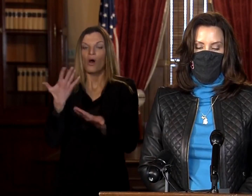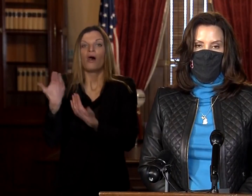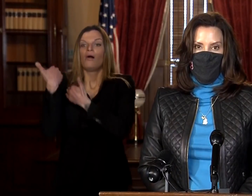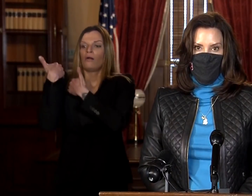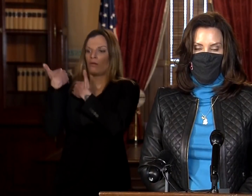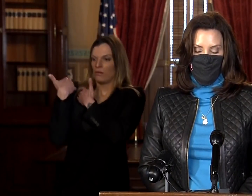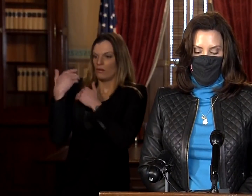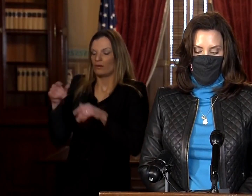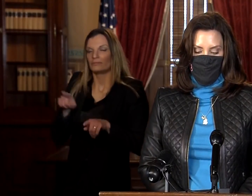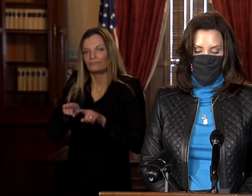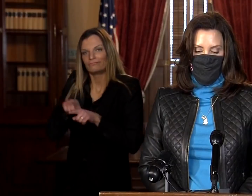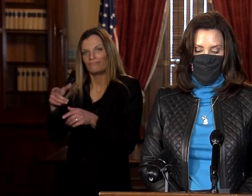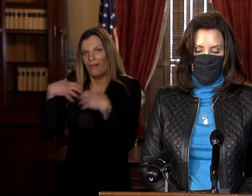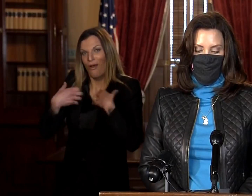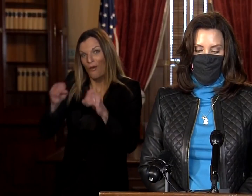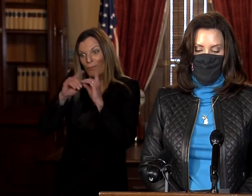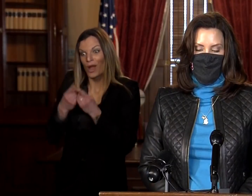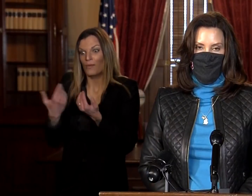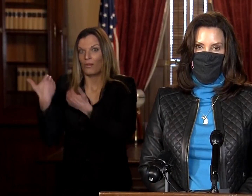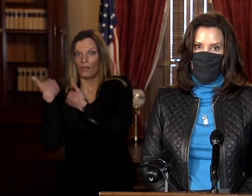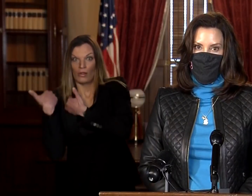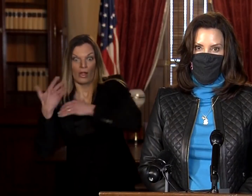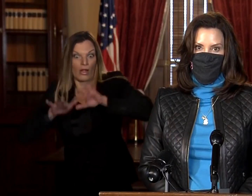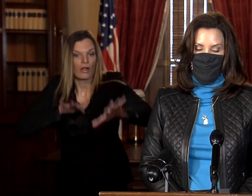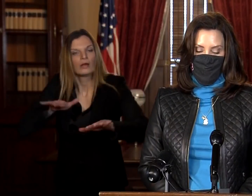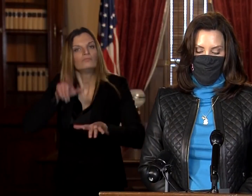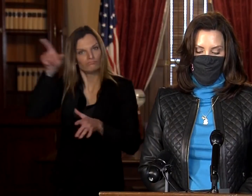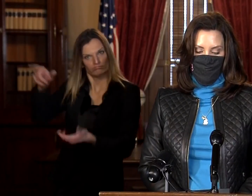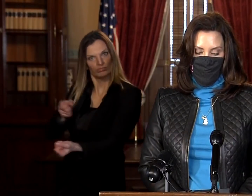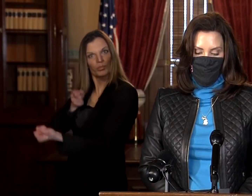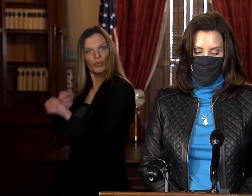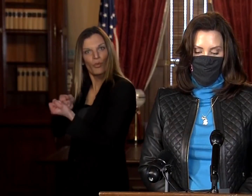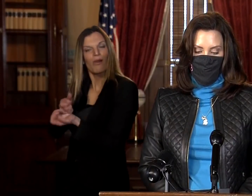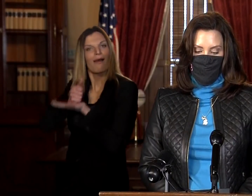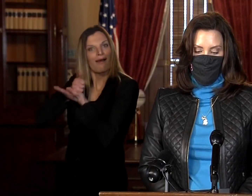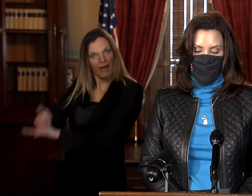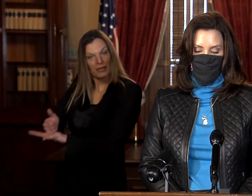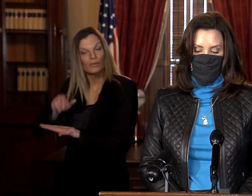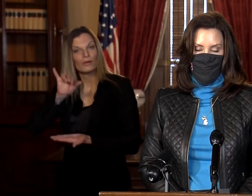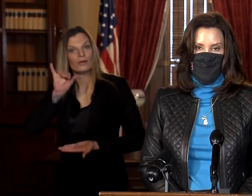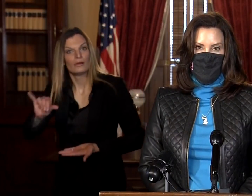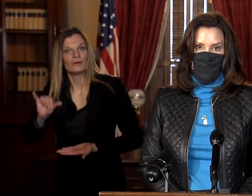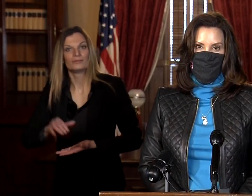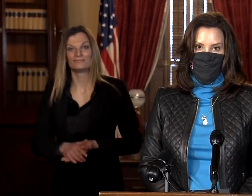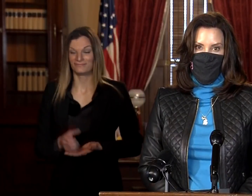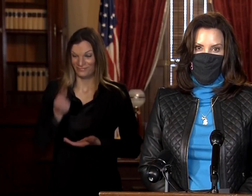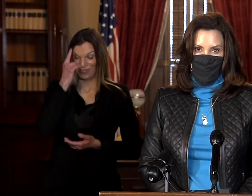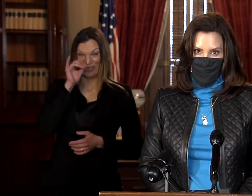safe vaccinates will reducing the burden on long term care the burden on long term care facilities and local health facilities and local health departments. departments. We know this virus is a killer